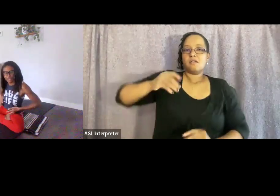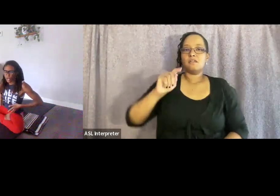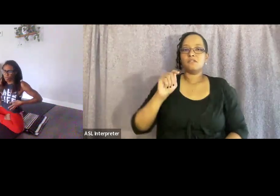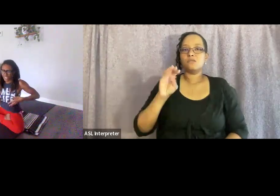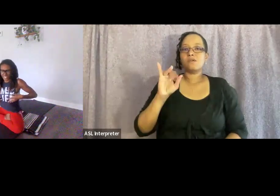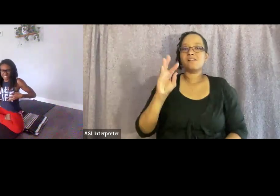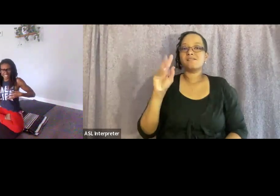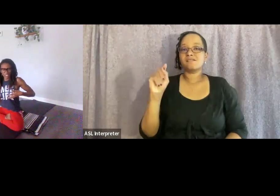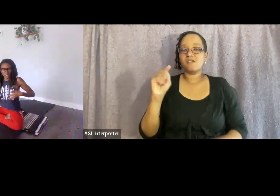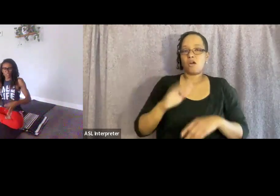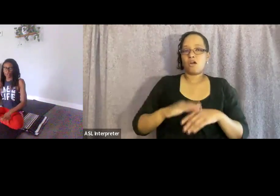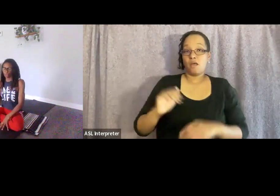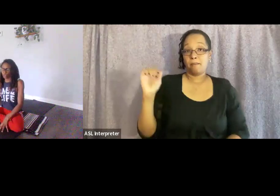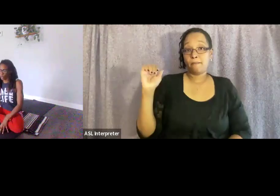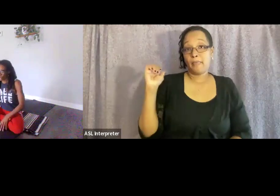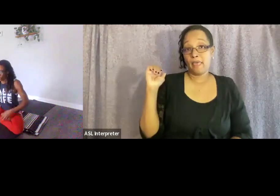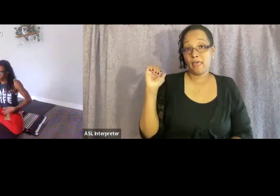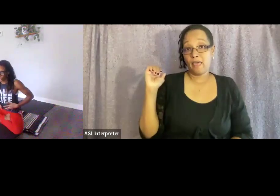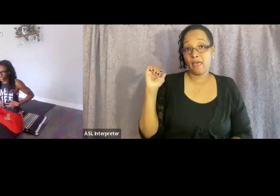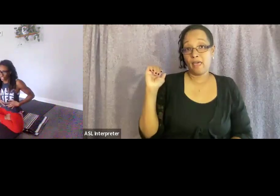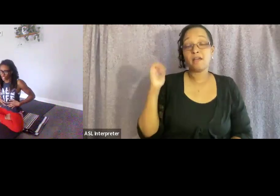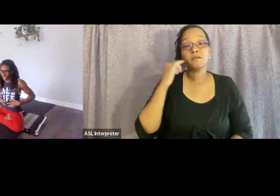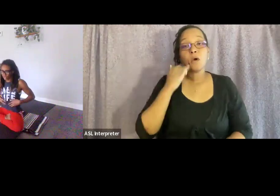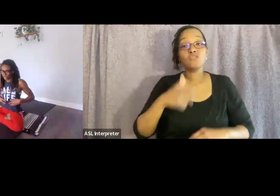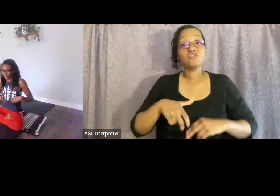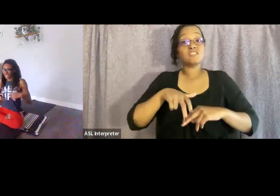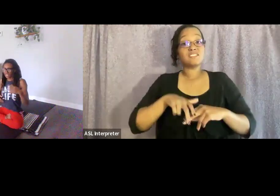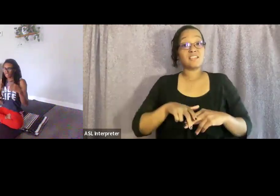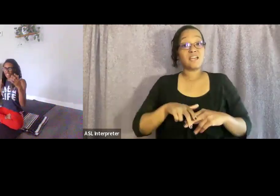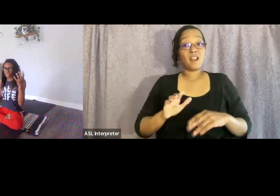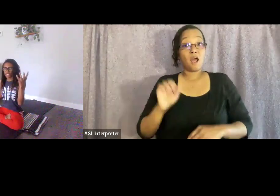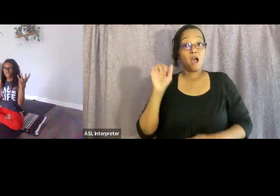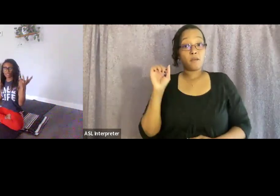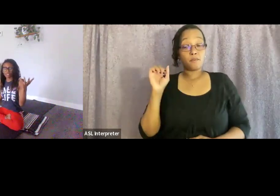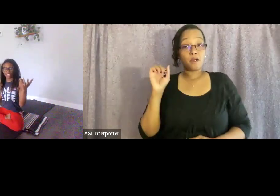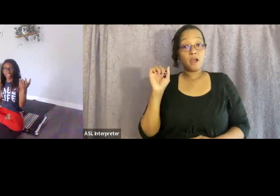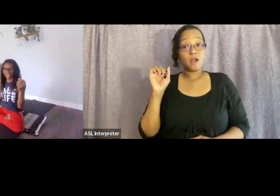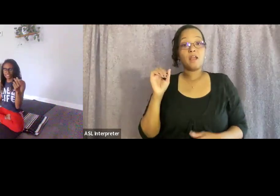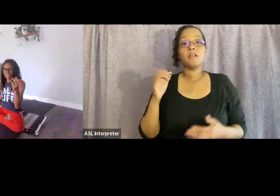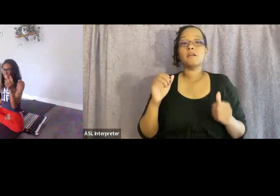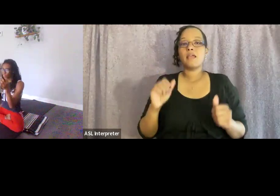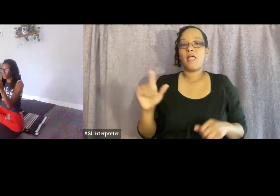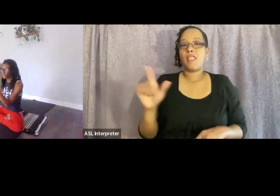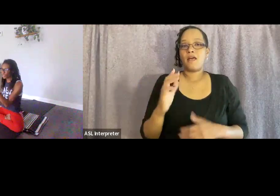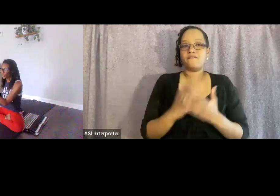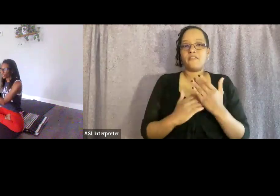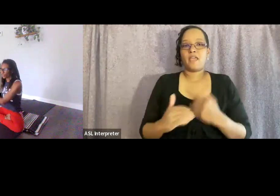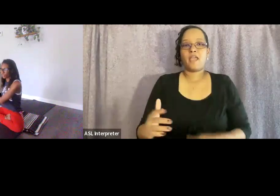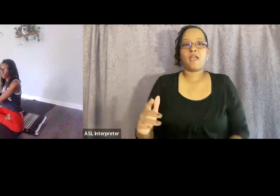If you're upright, whether you're on the floor, or whether you're in a chair, I'll invite you to take your left hand, and bring it to your --